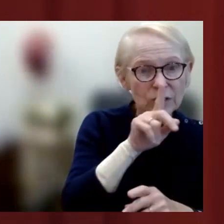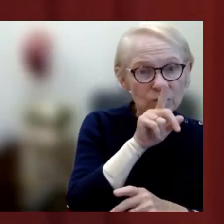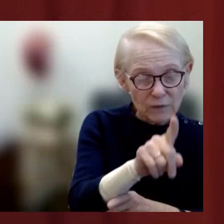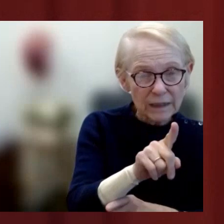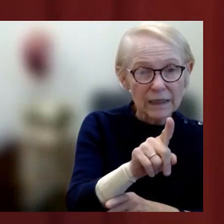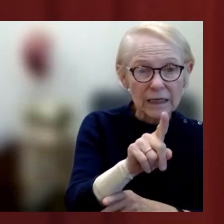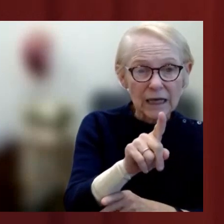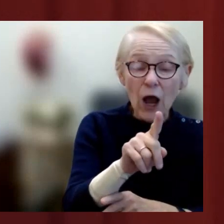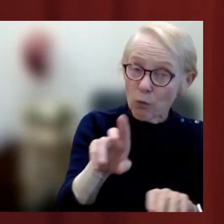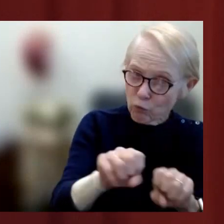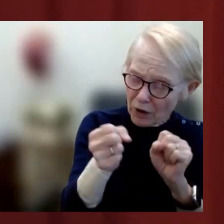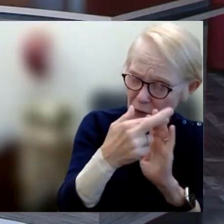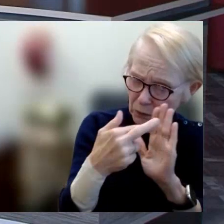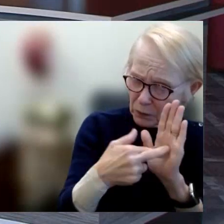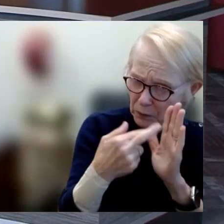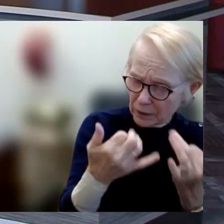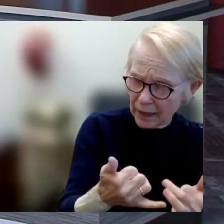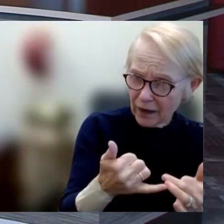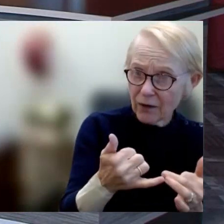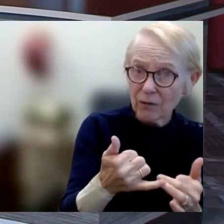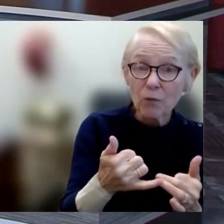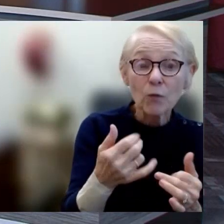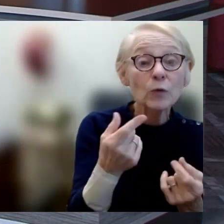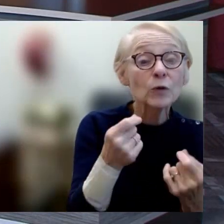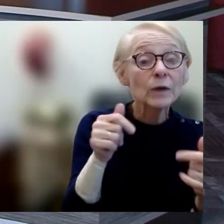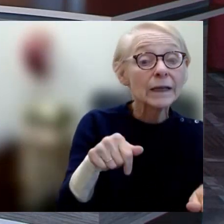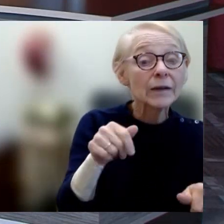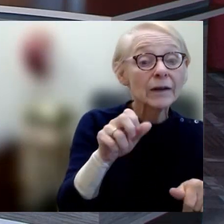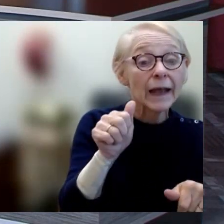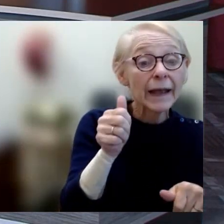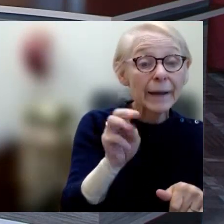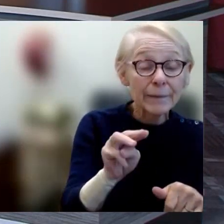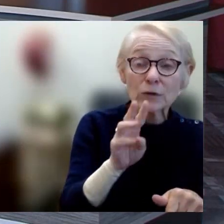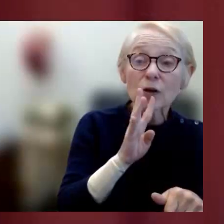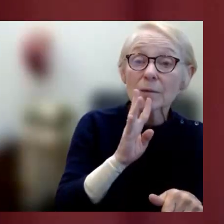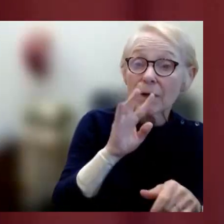said in my own words and one of the things that we do when we talk to people about voting is we share